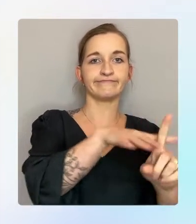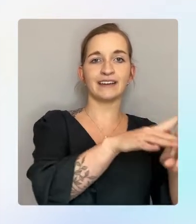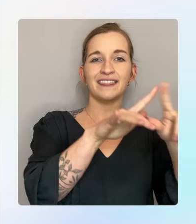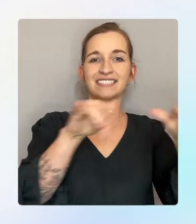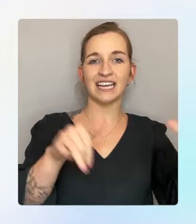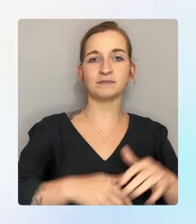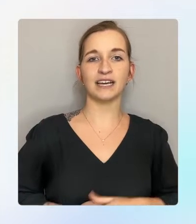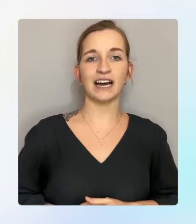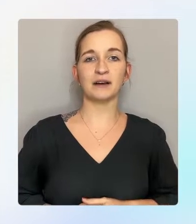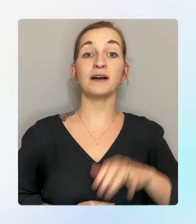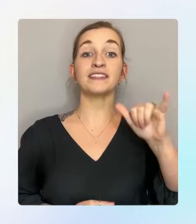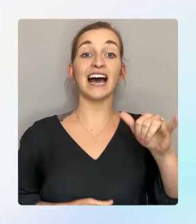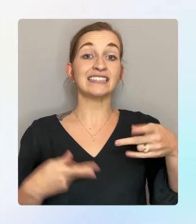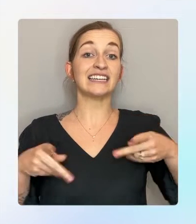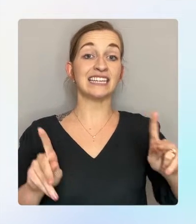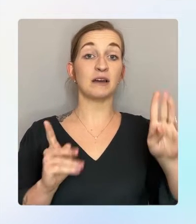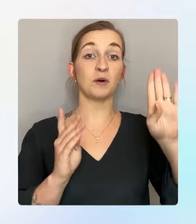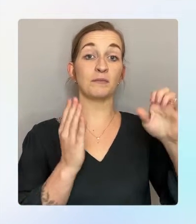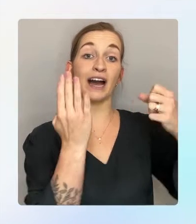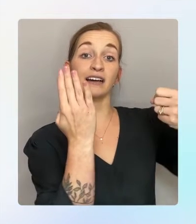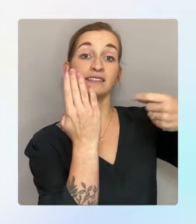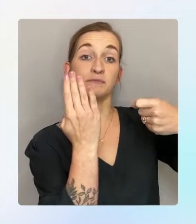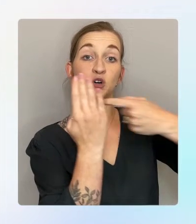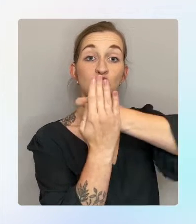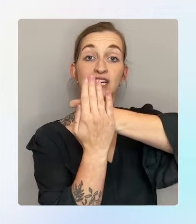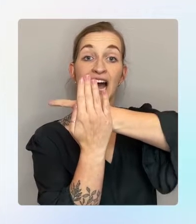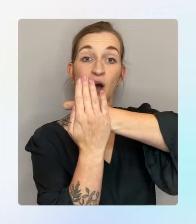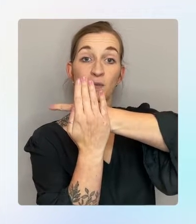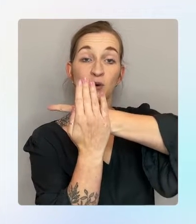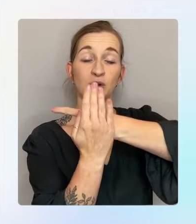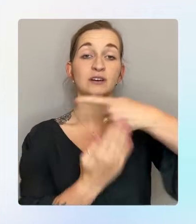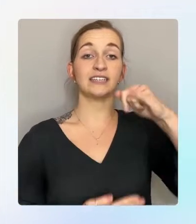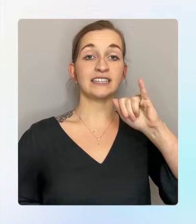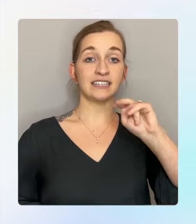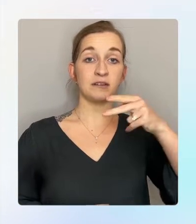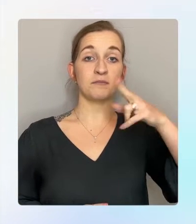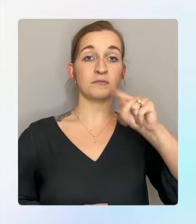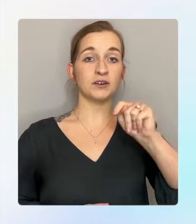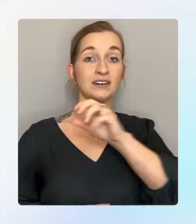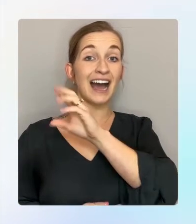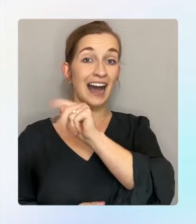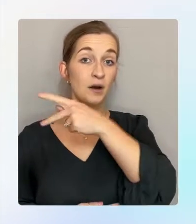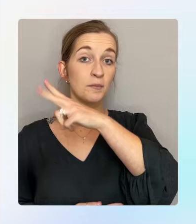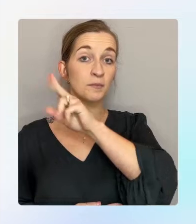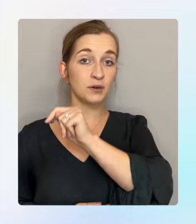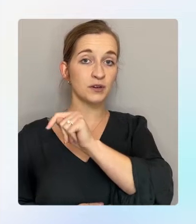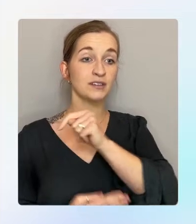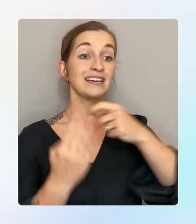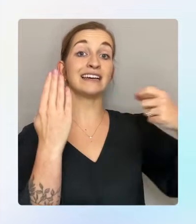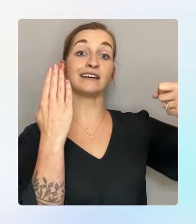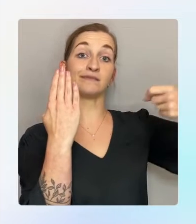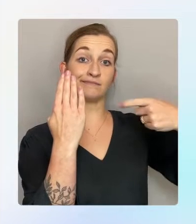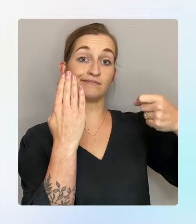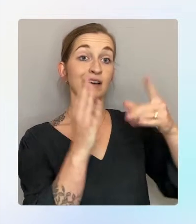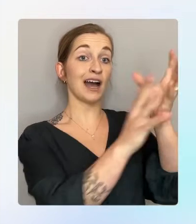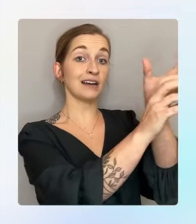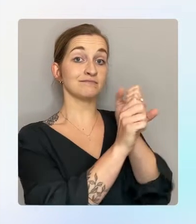or inputs and outputs. These ports allow the virtual object to receive information about the world and other objects